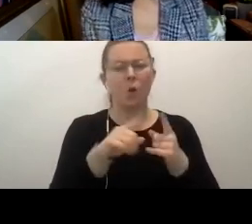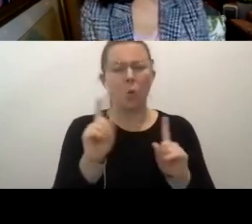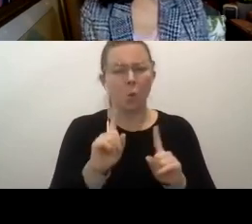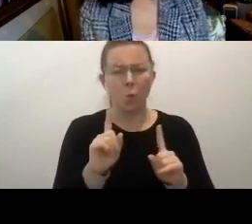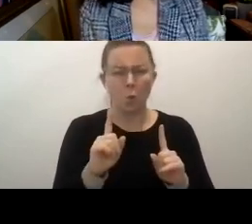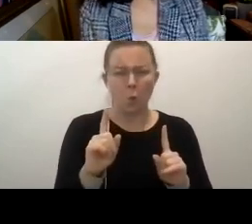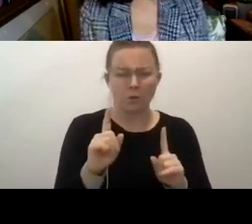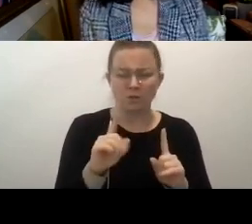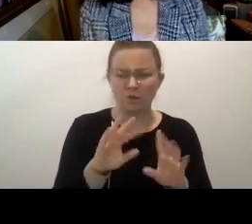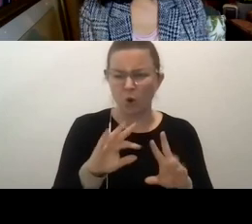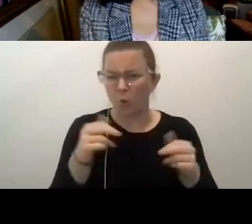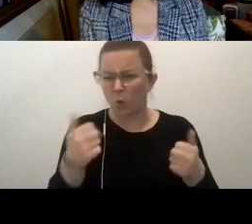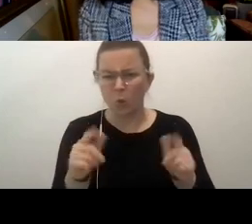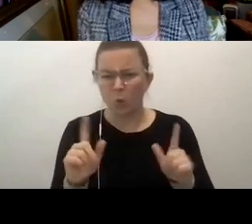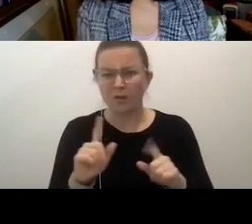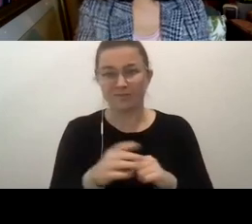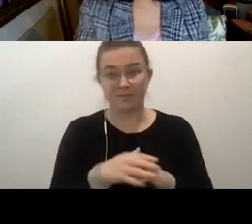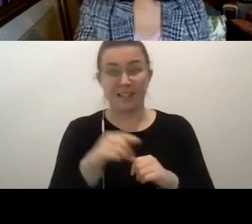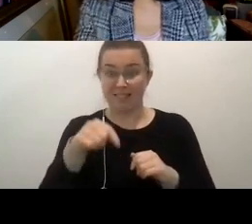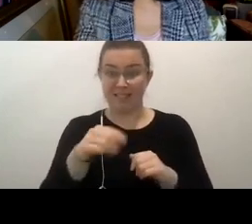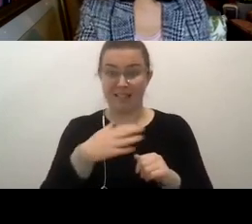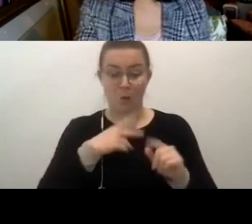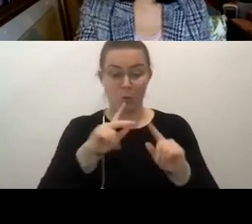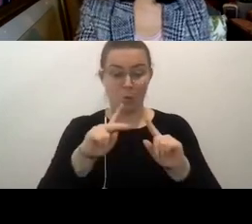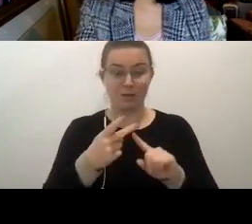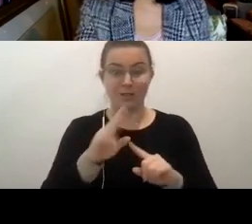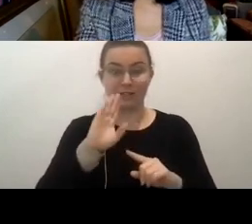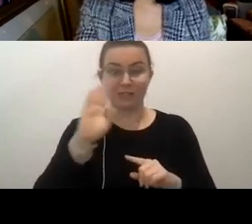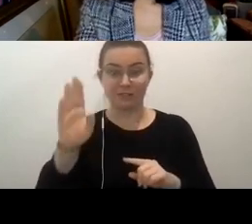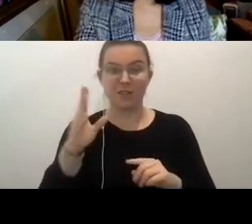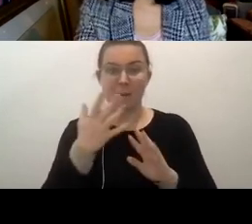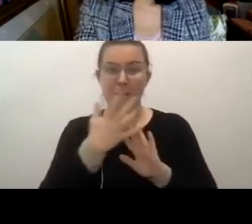We're always, again, this is our second session so we're still learning, and we're